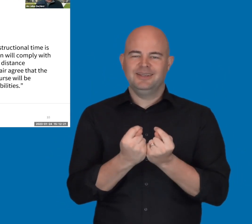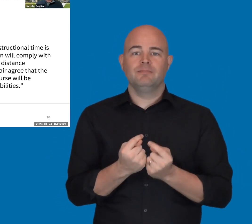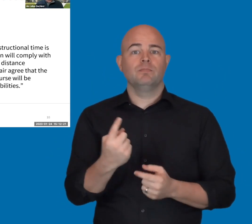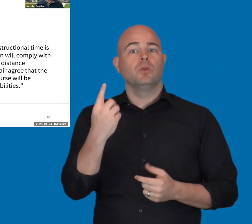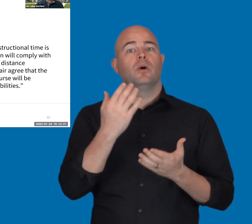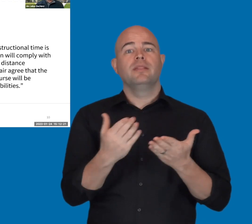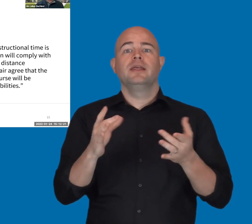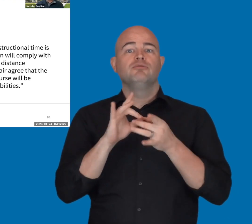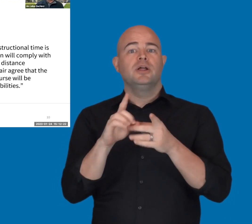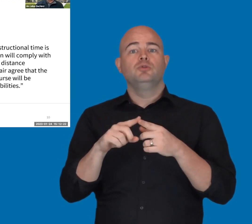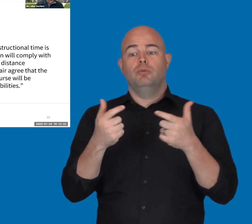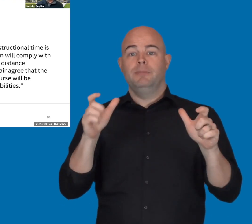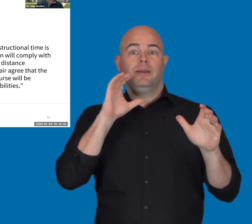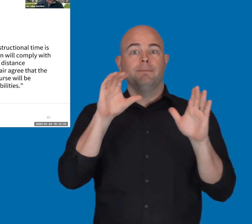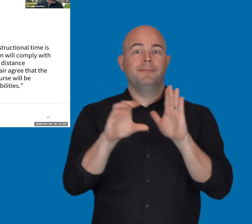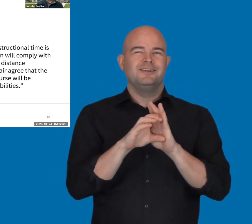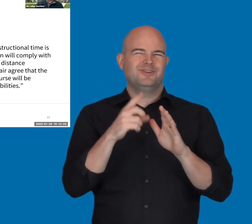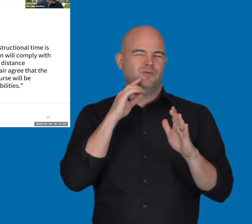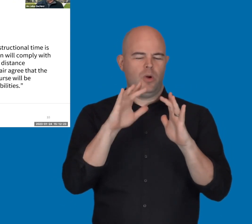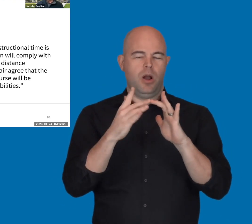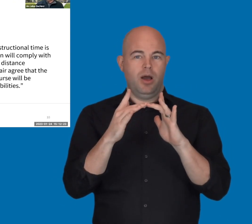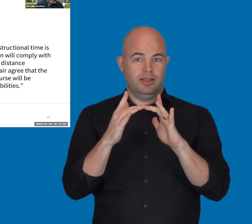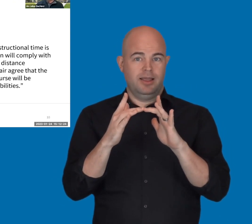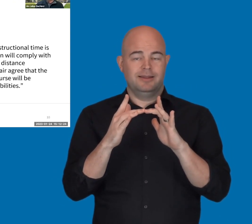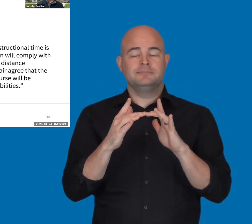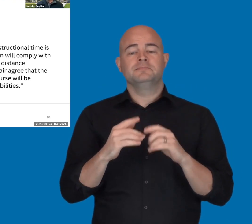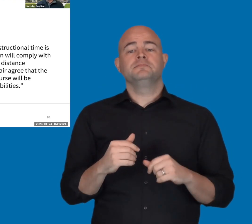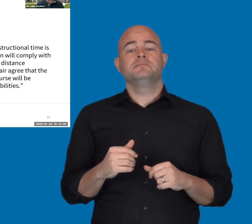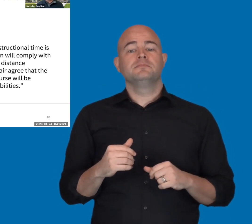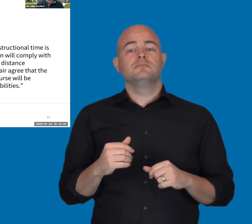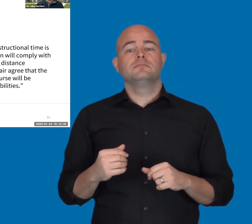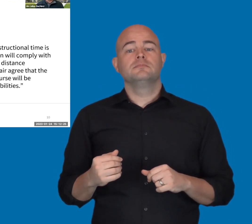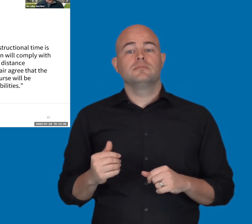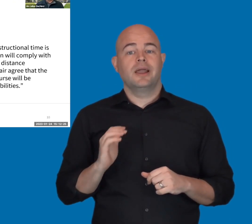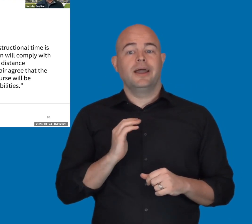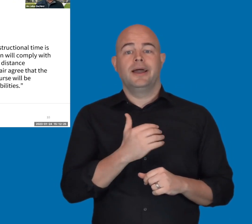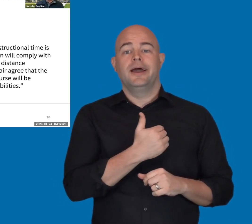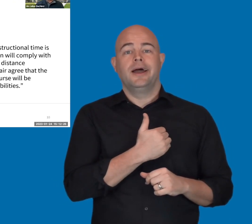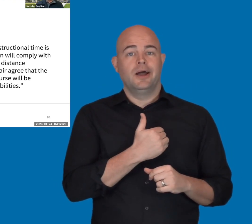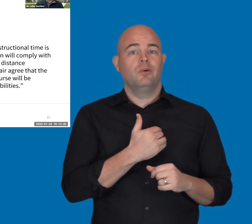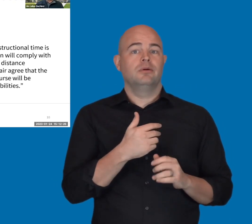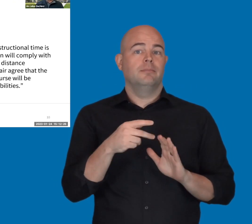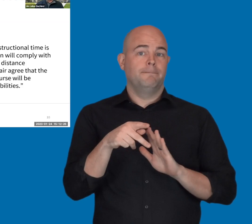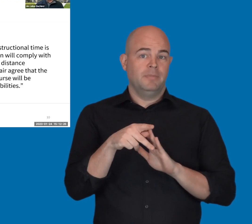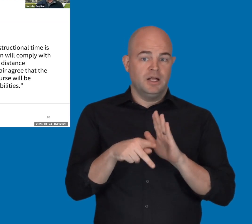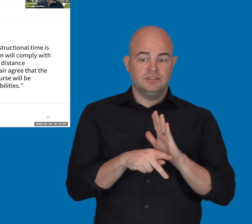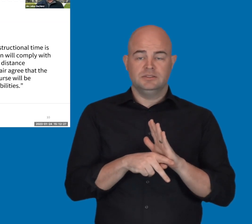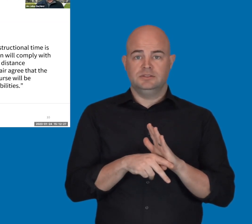Sometimes that's a matter of additional laws, regulations, and accreditor expectations that get put